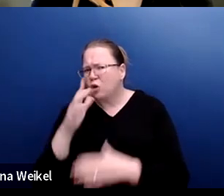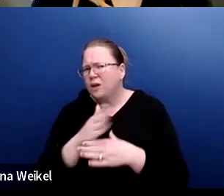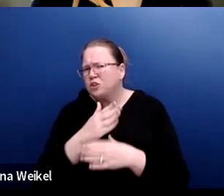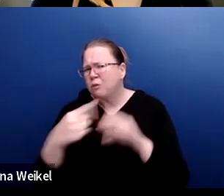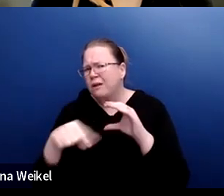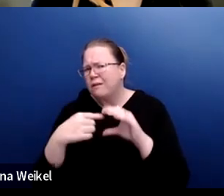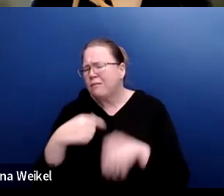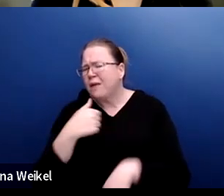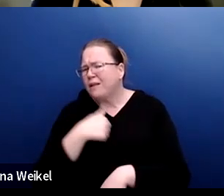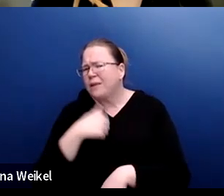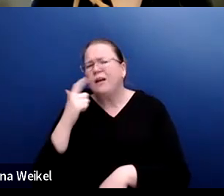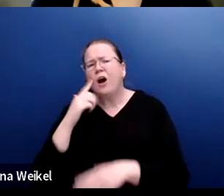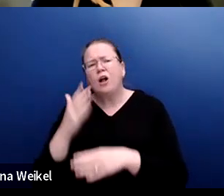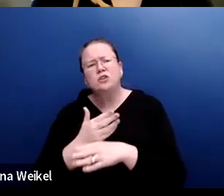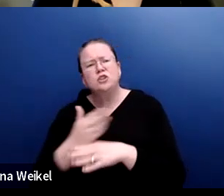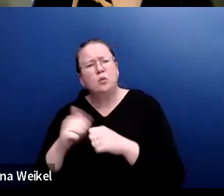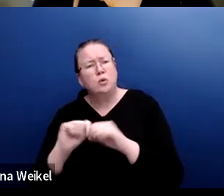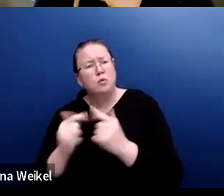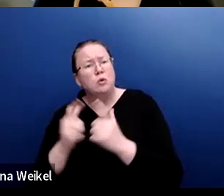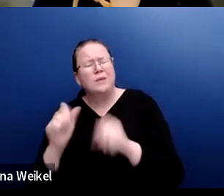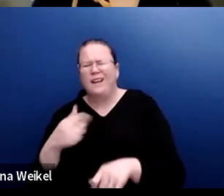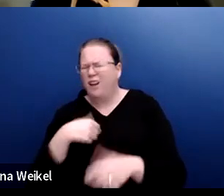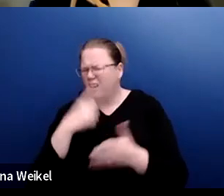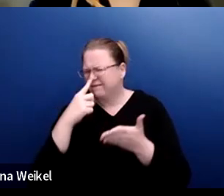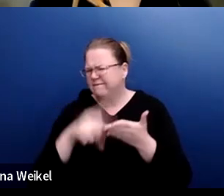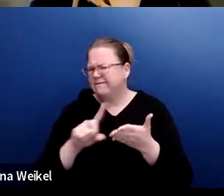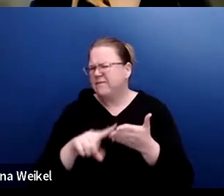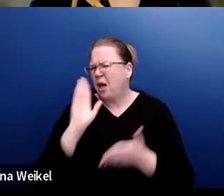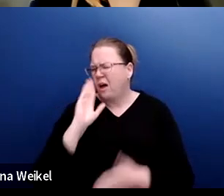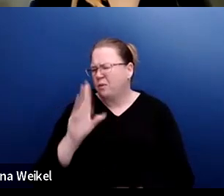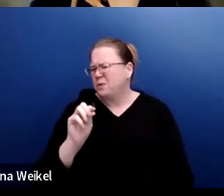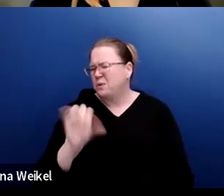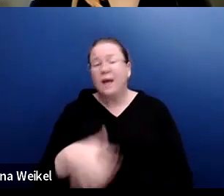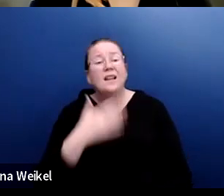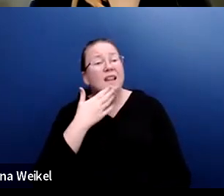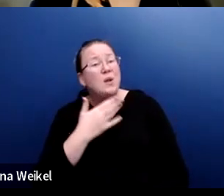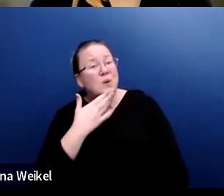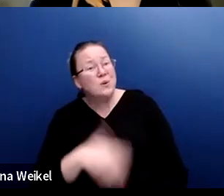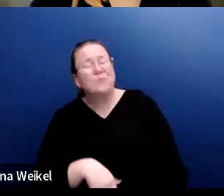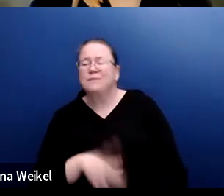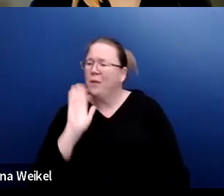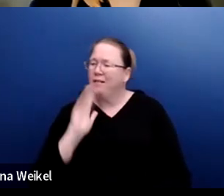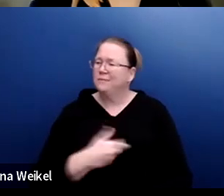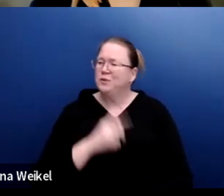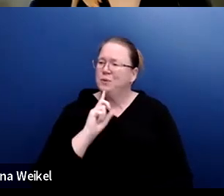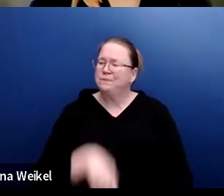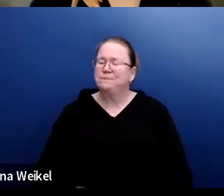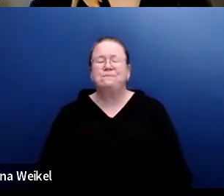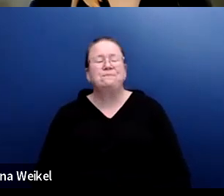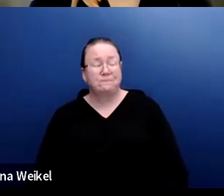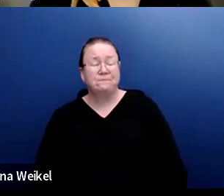and then that would open them up for job opportunities so hopefully that will happen.